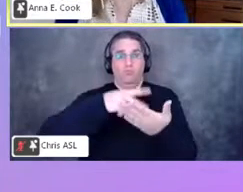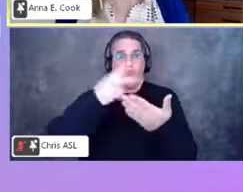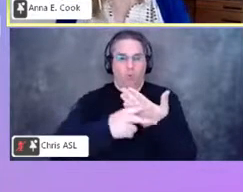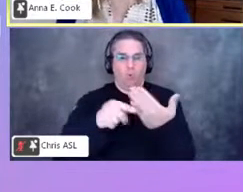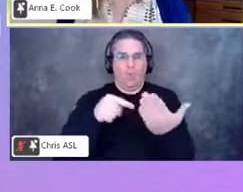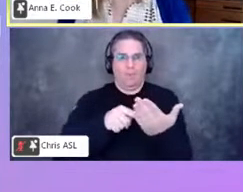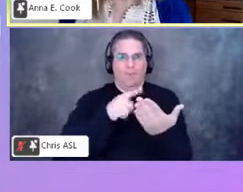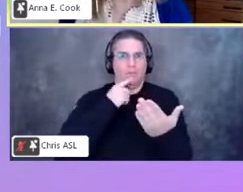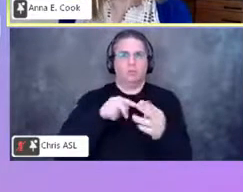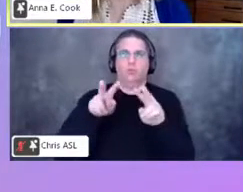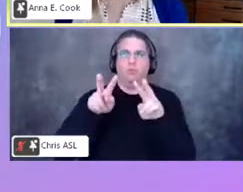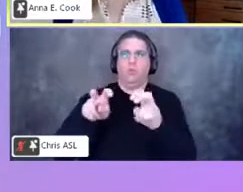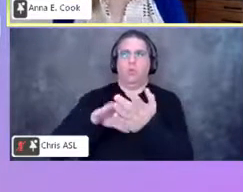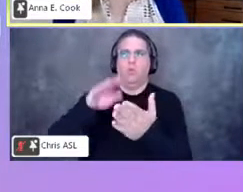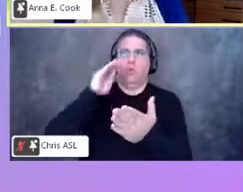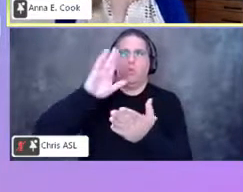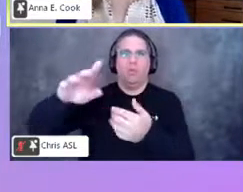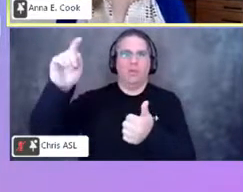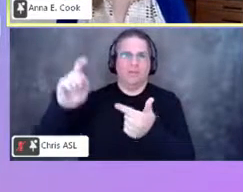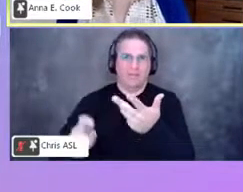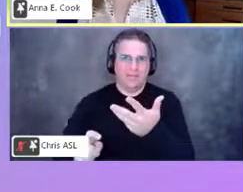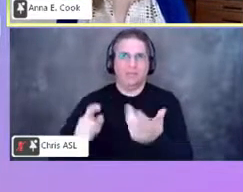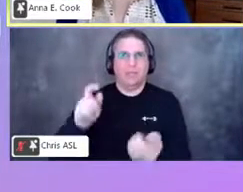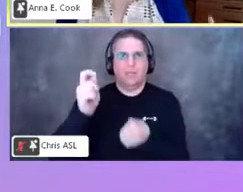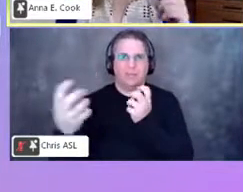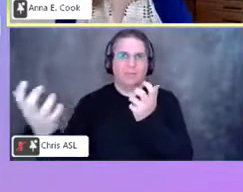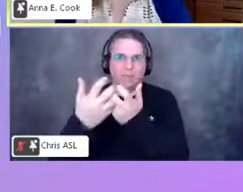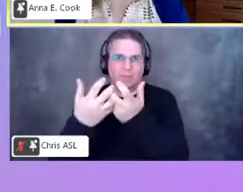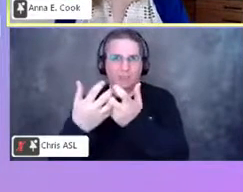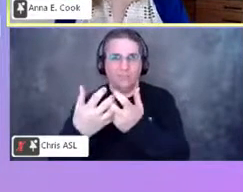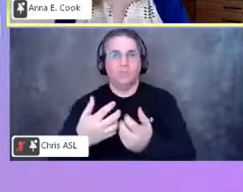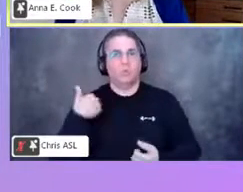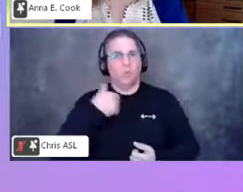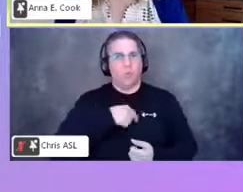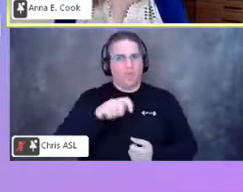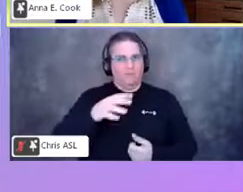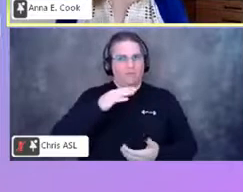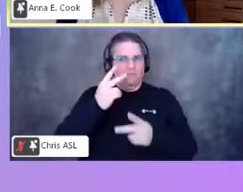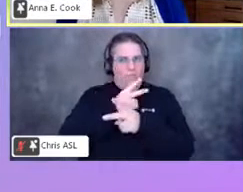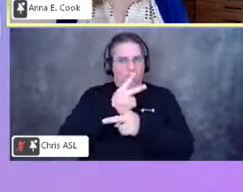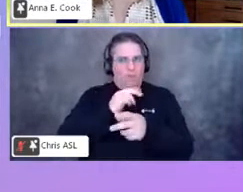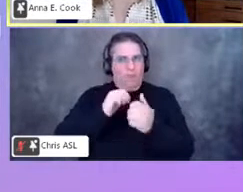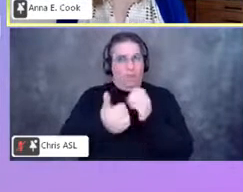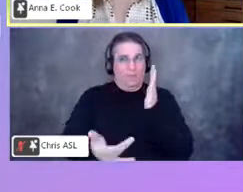to investigate how technology can best understand and adapt to a person's communication preferences